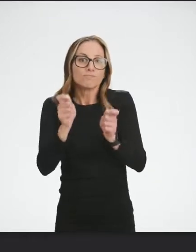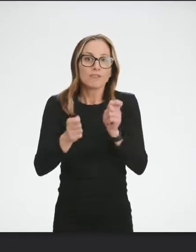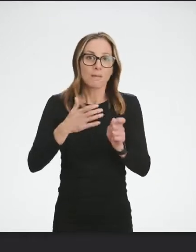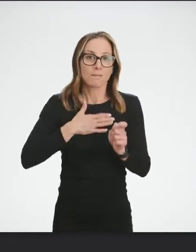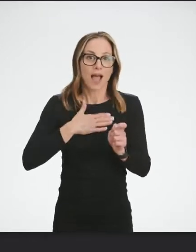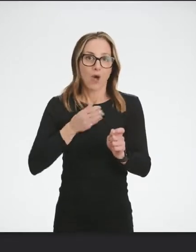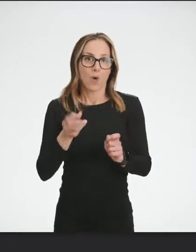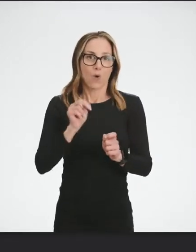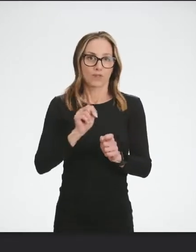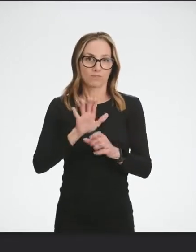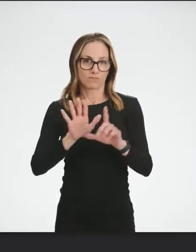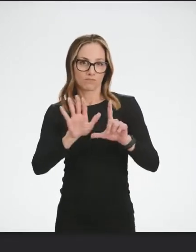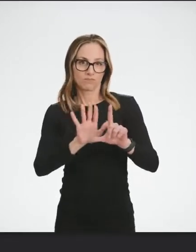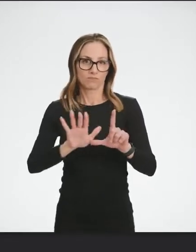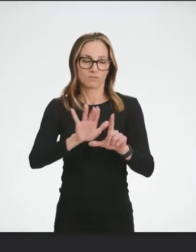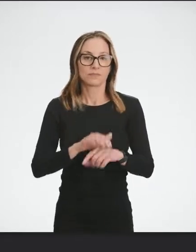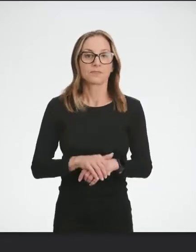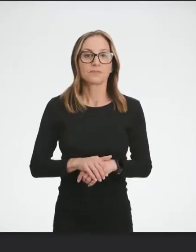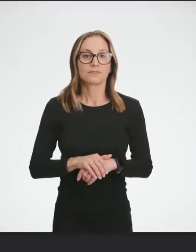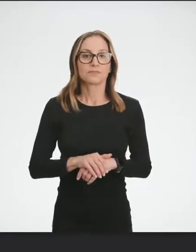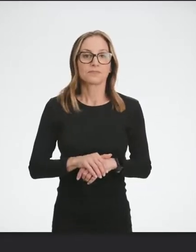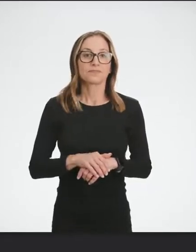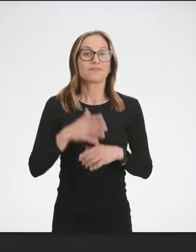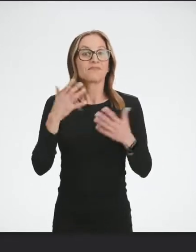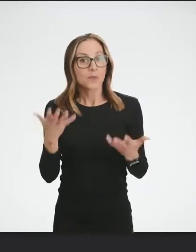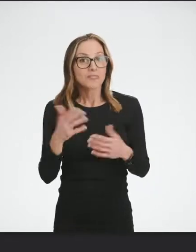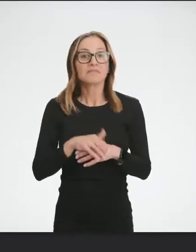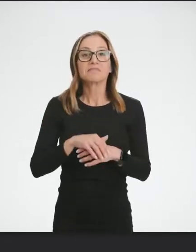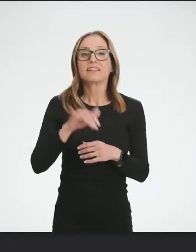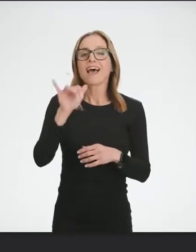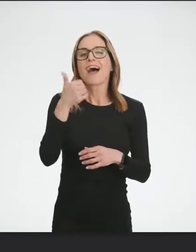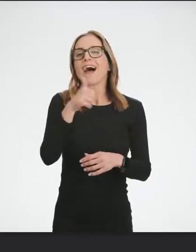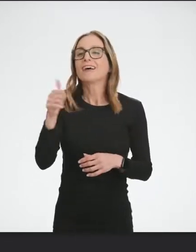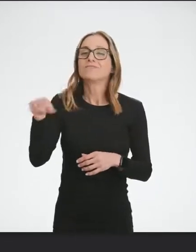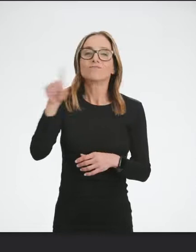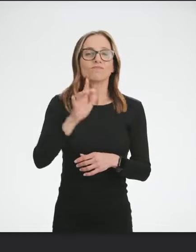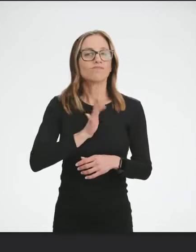Of course, like any good delivery app, we also want to provide the best service to our